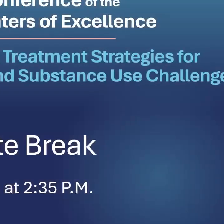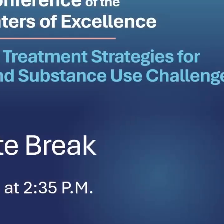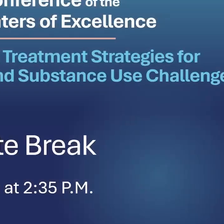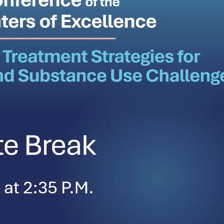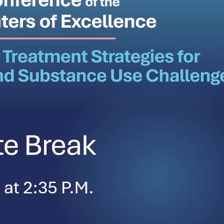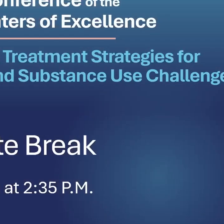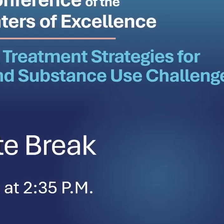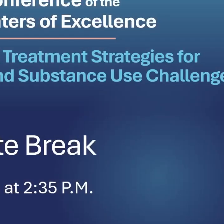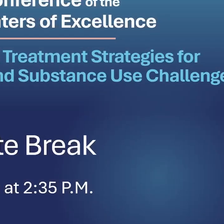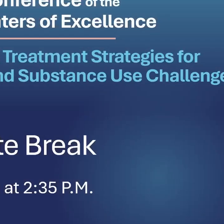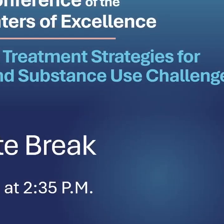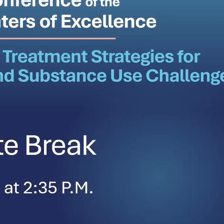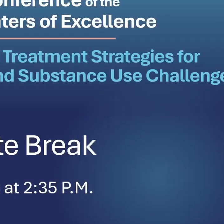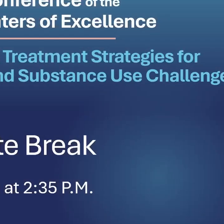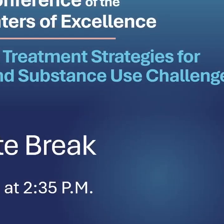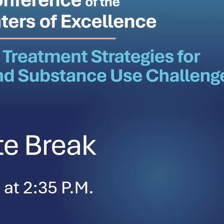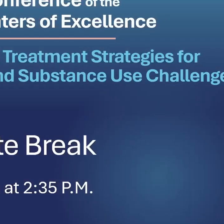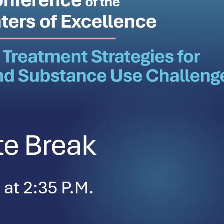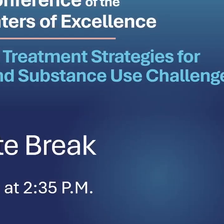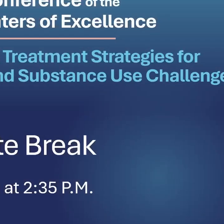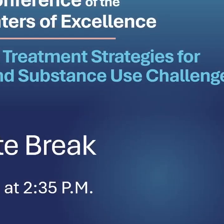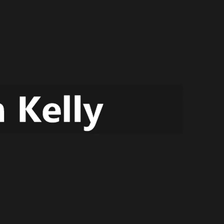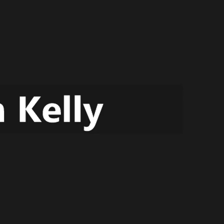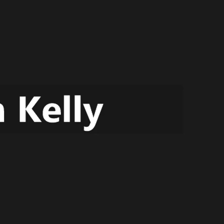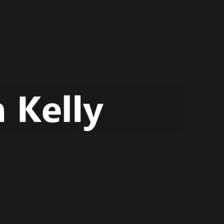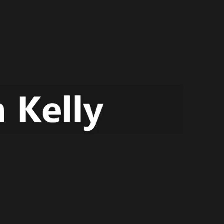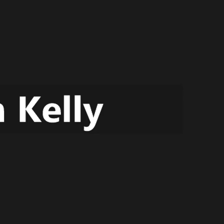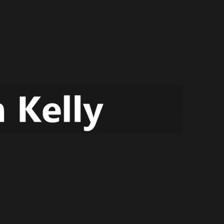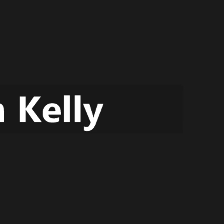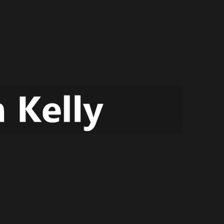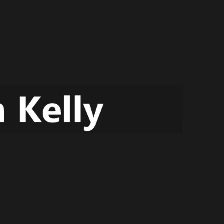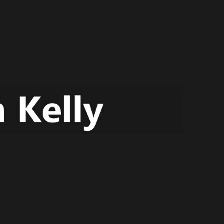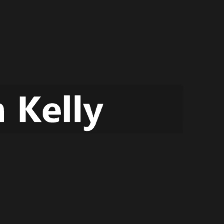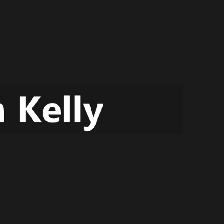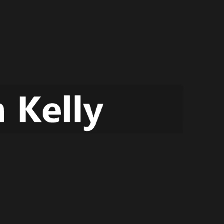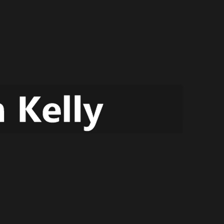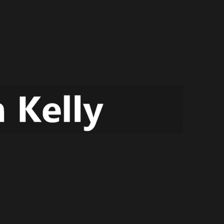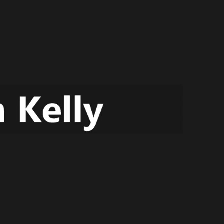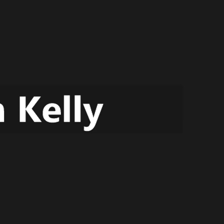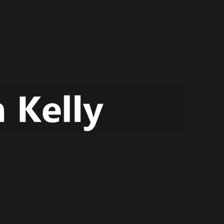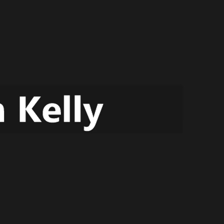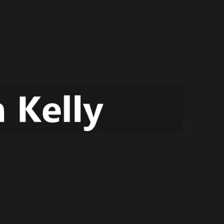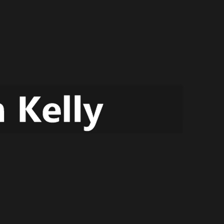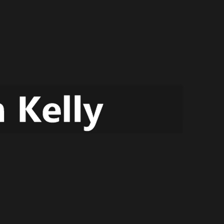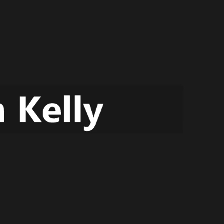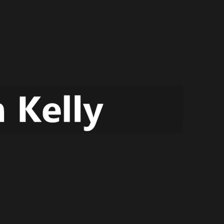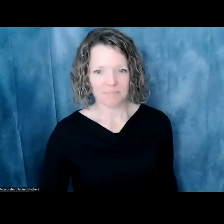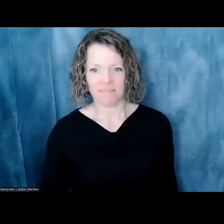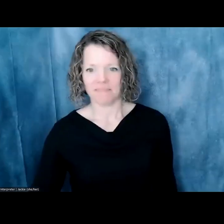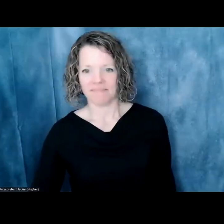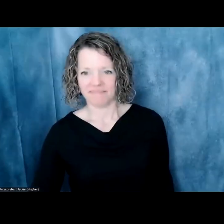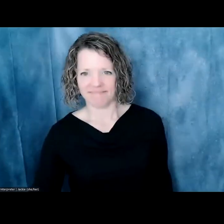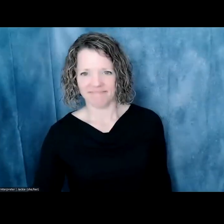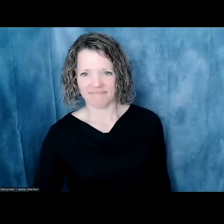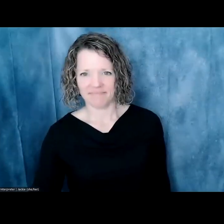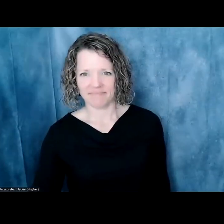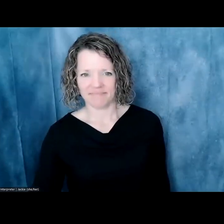Great. Okay. It's 2:35. Hopefully everyone is back, so I'll introduce the next speaker.